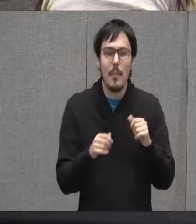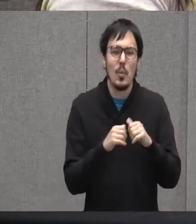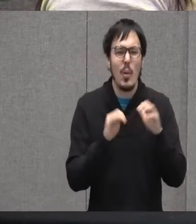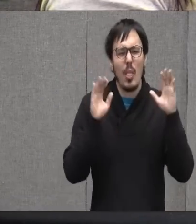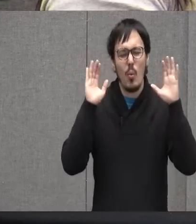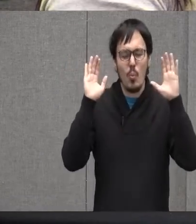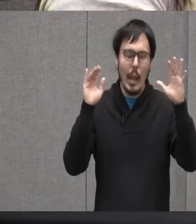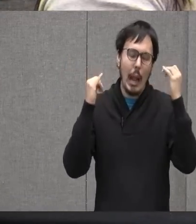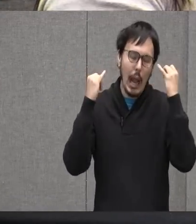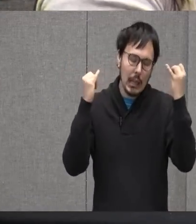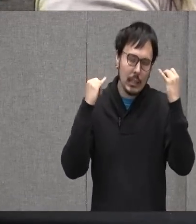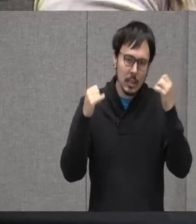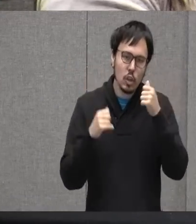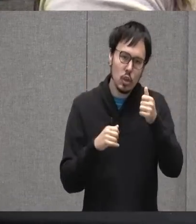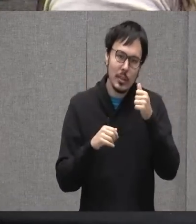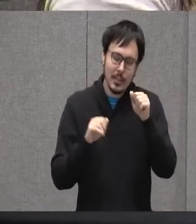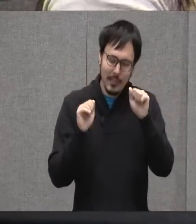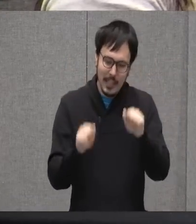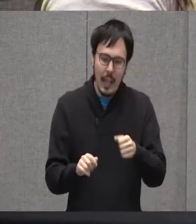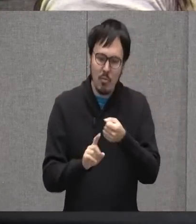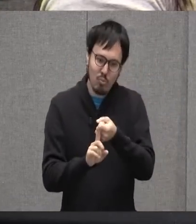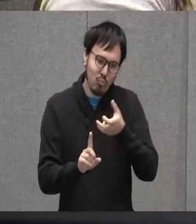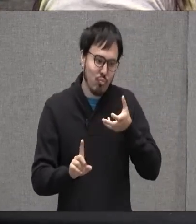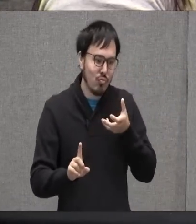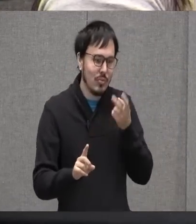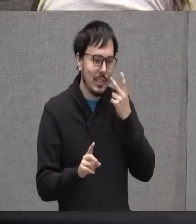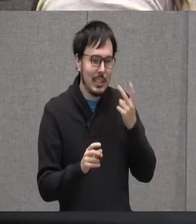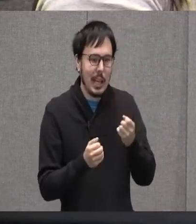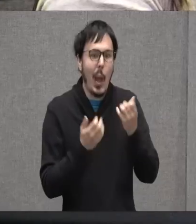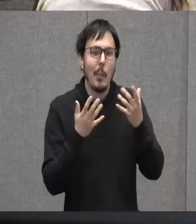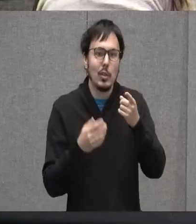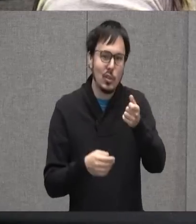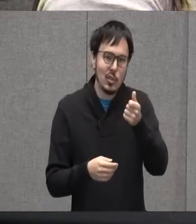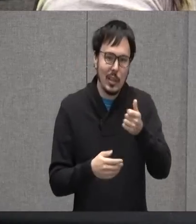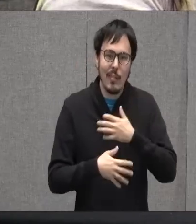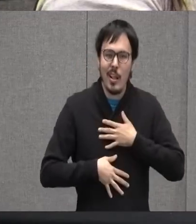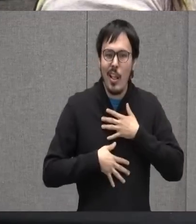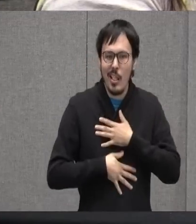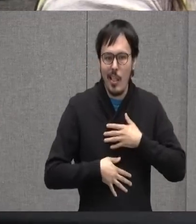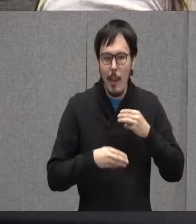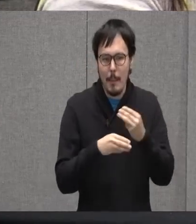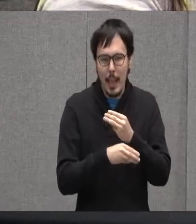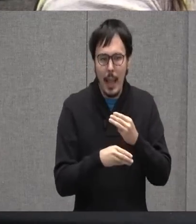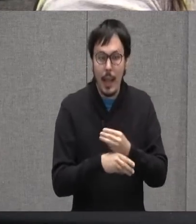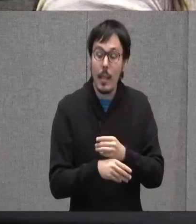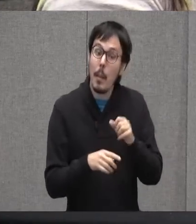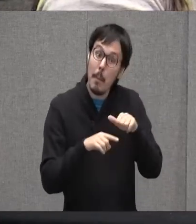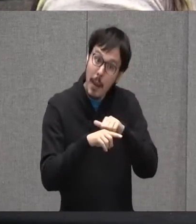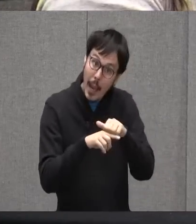that you can extend how you love math too. Don't forget, practice counting.